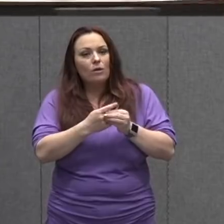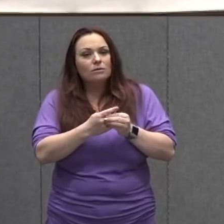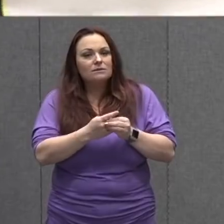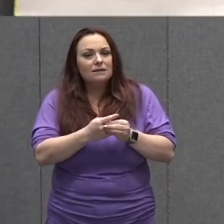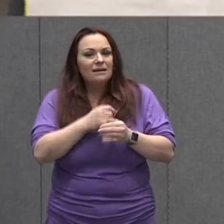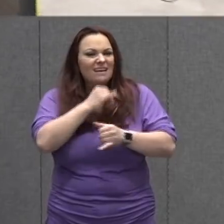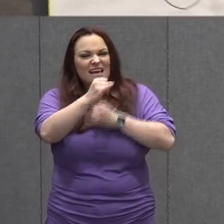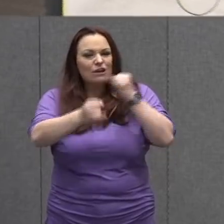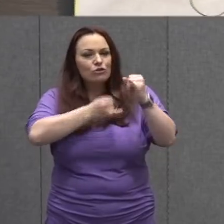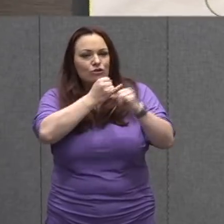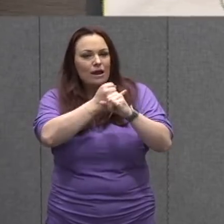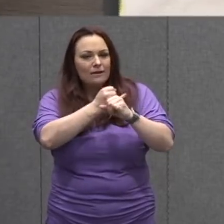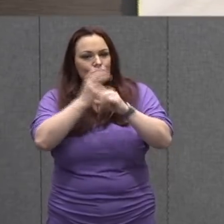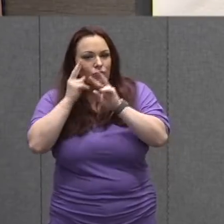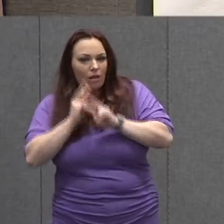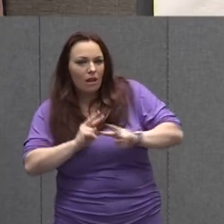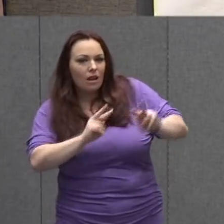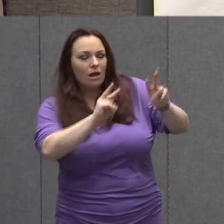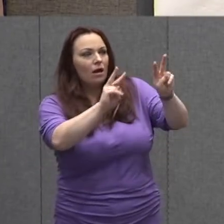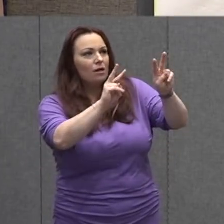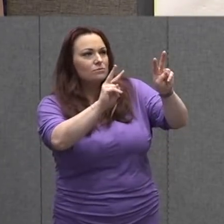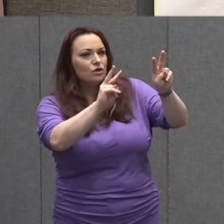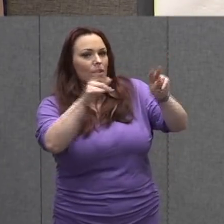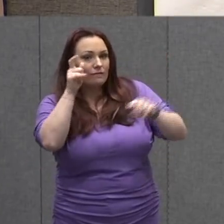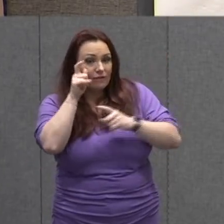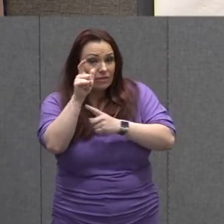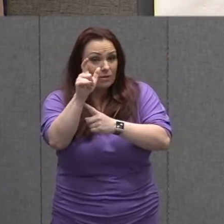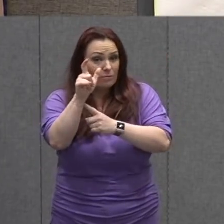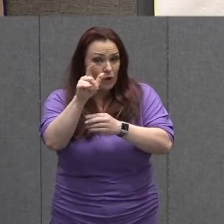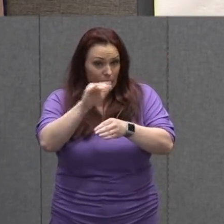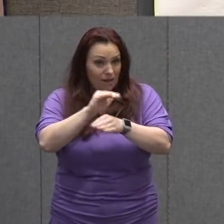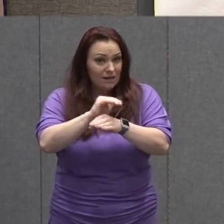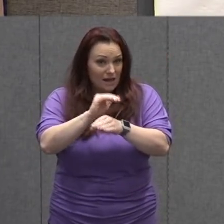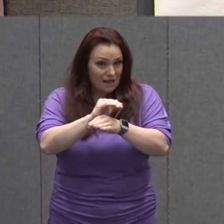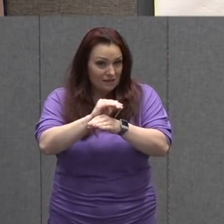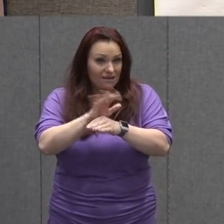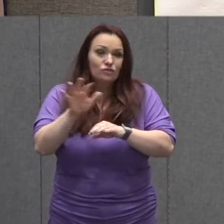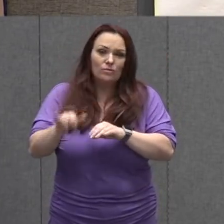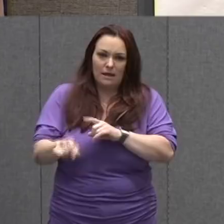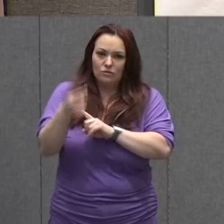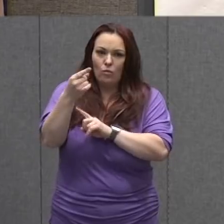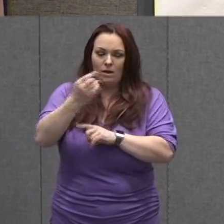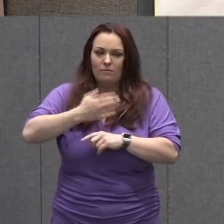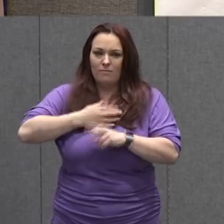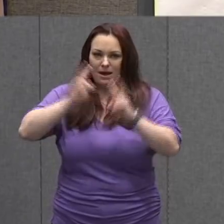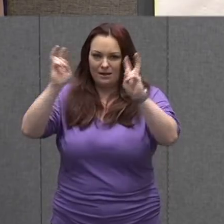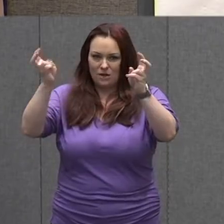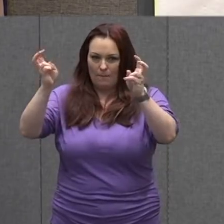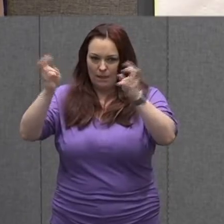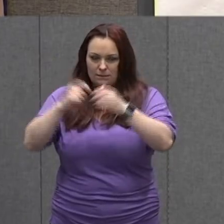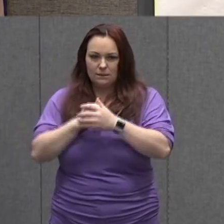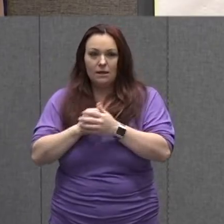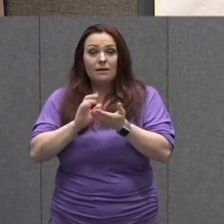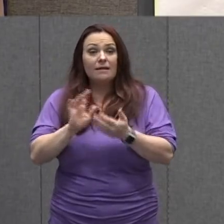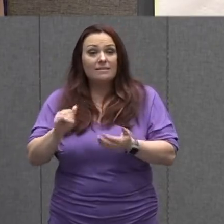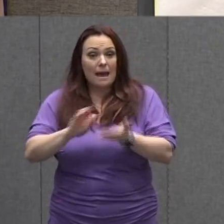And that's going to be one of my topics that I'm going to write about in my informational report. That will become a paragraph.